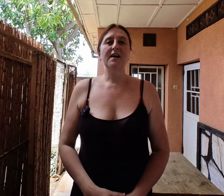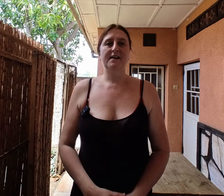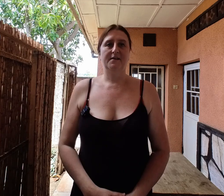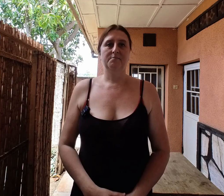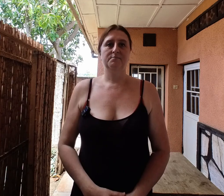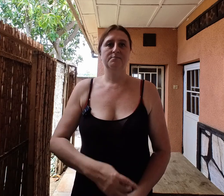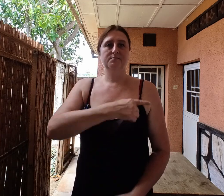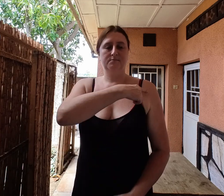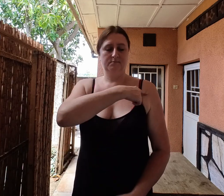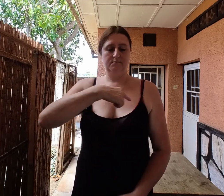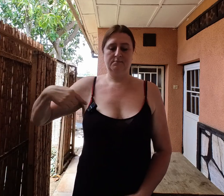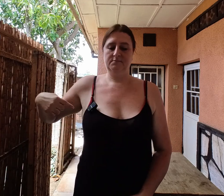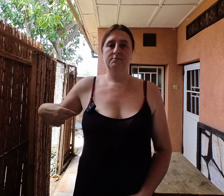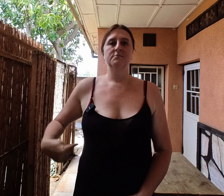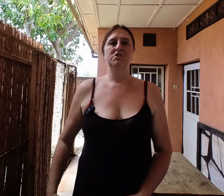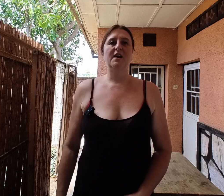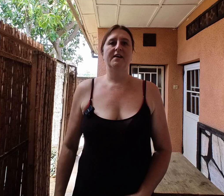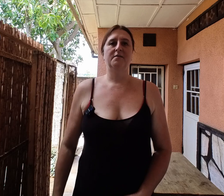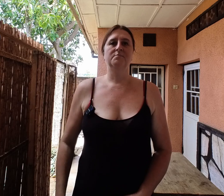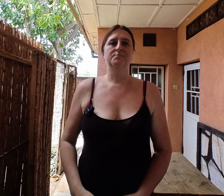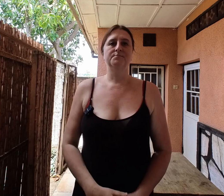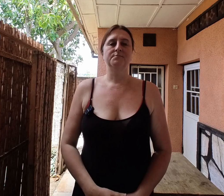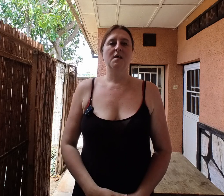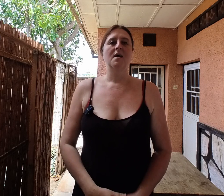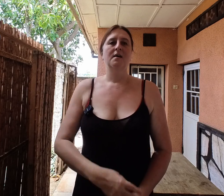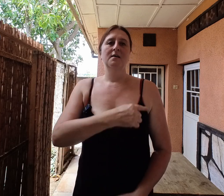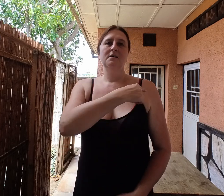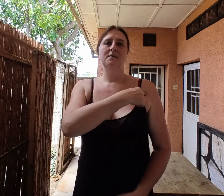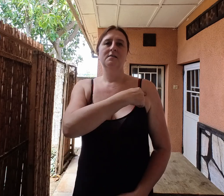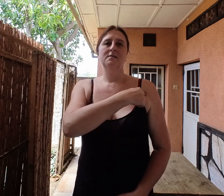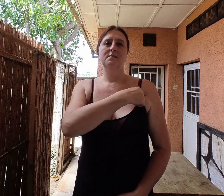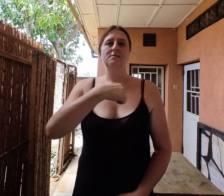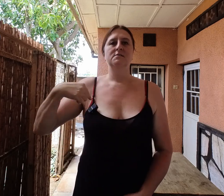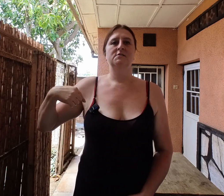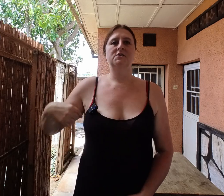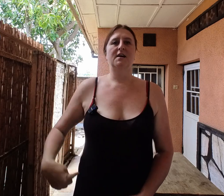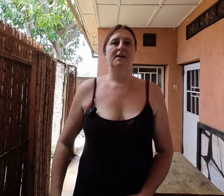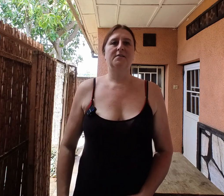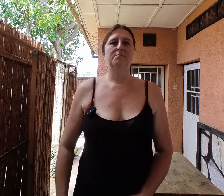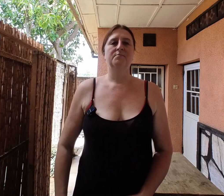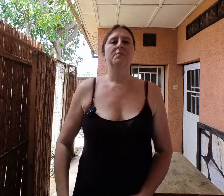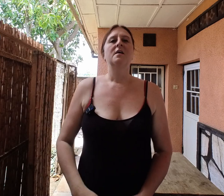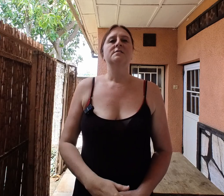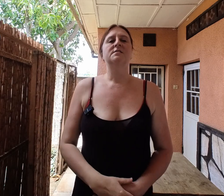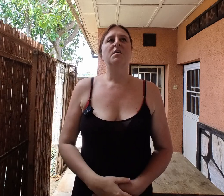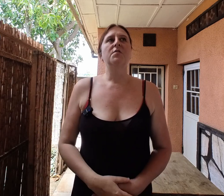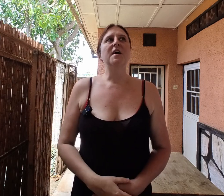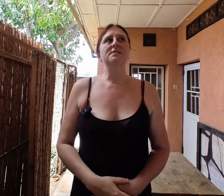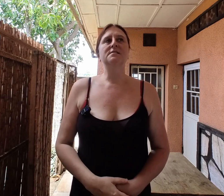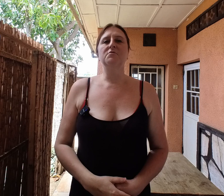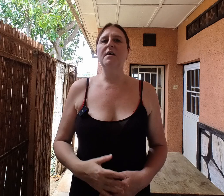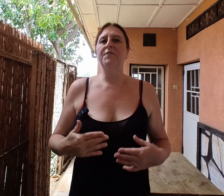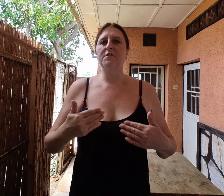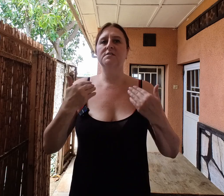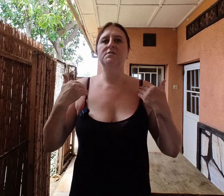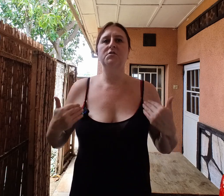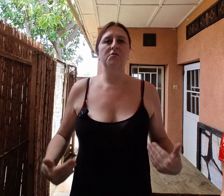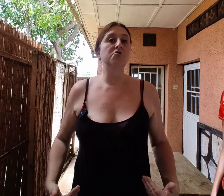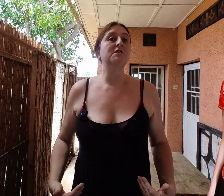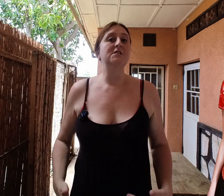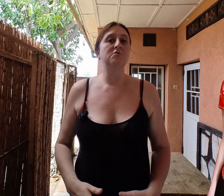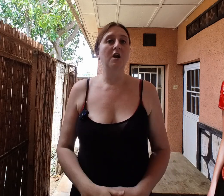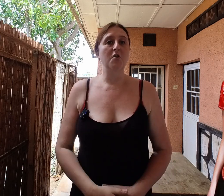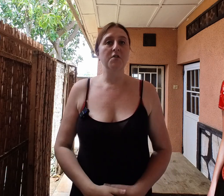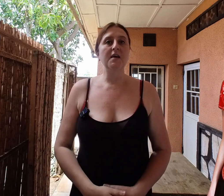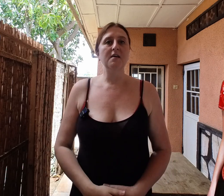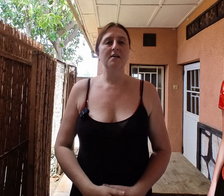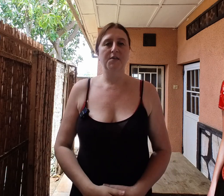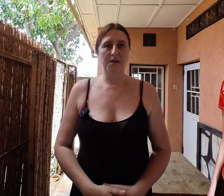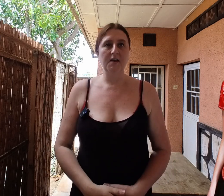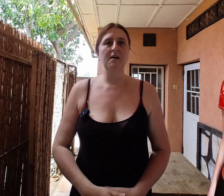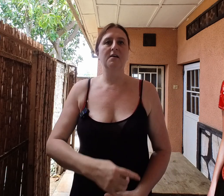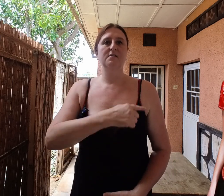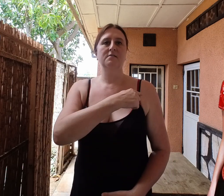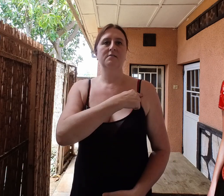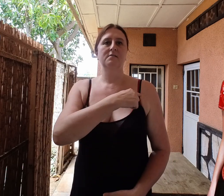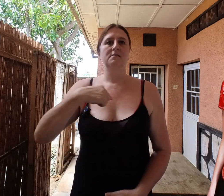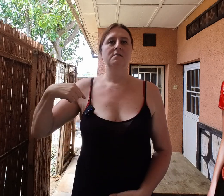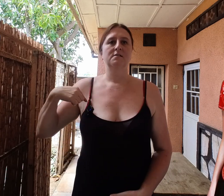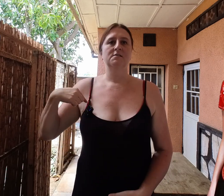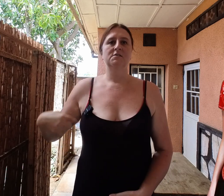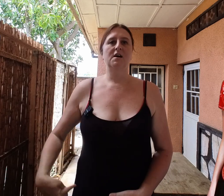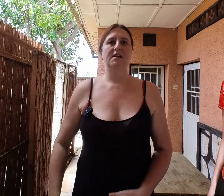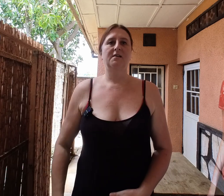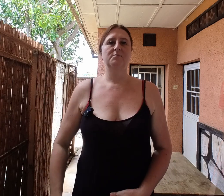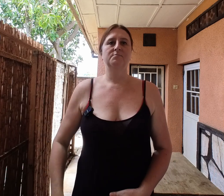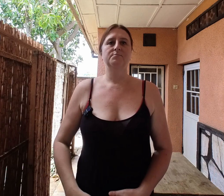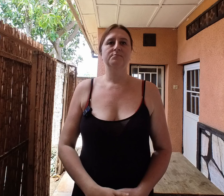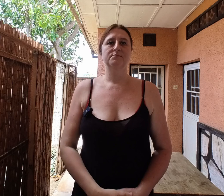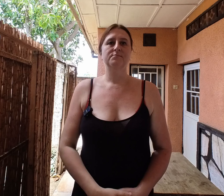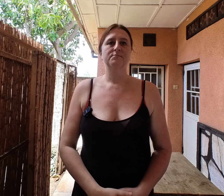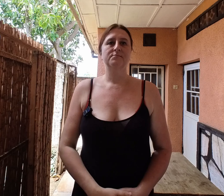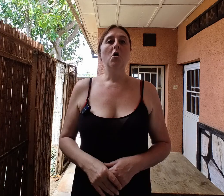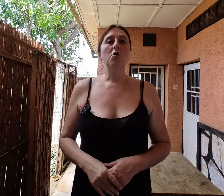China. China. China. So, that's a reference to the traditional clothing, I think? China.